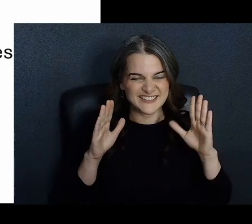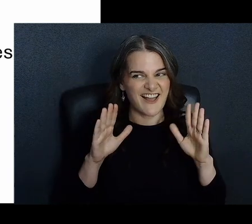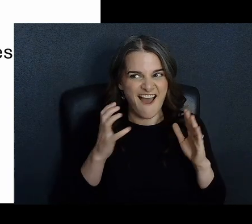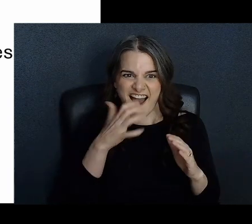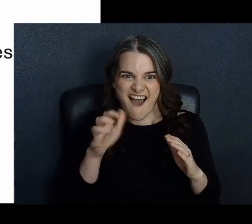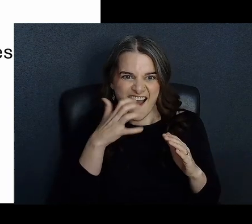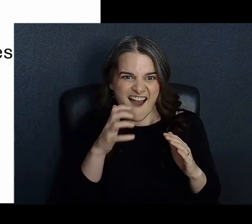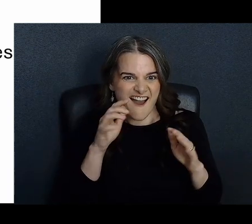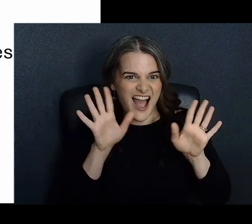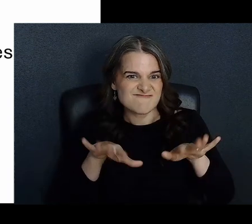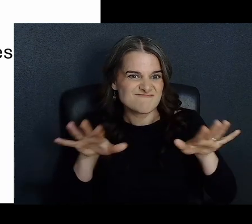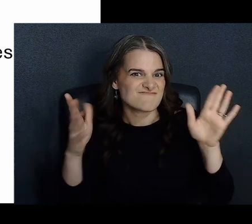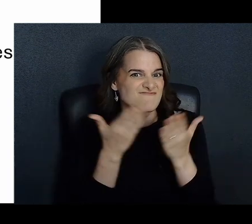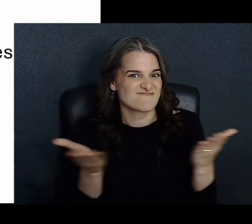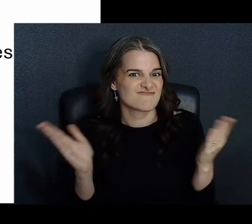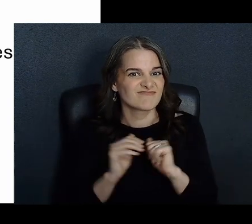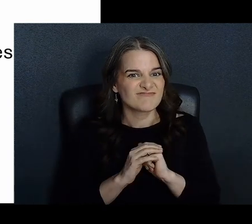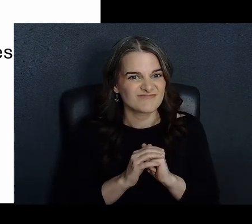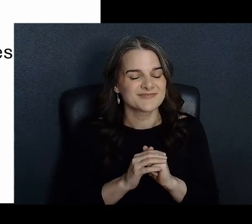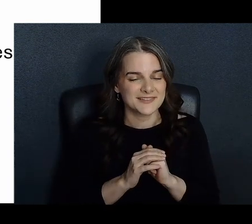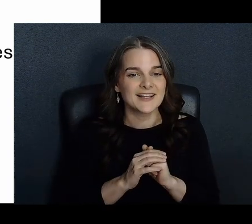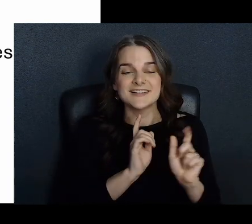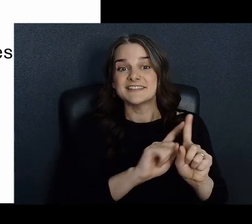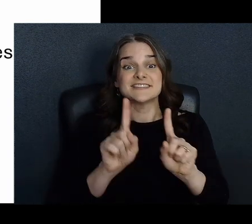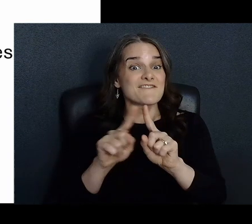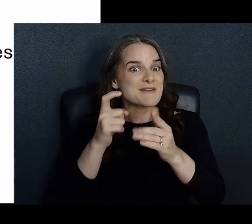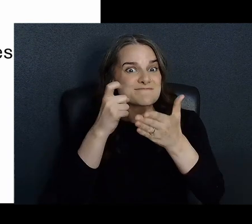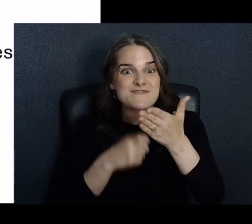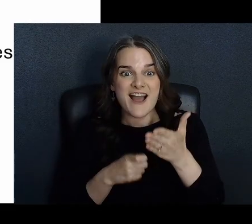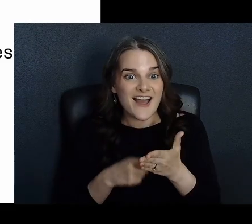They come in various price points and various types.